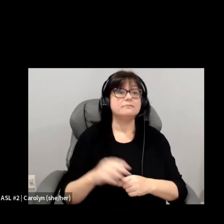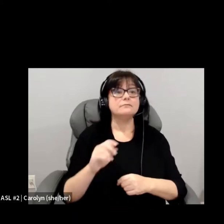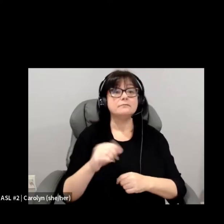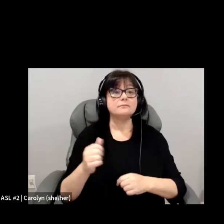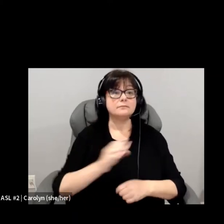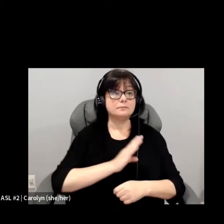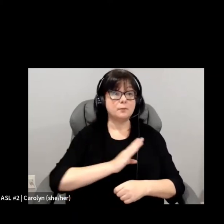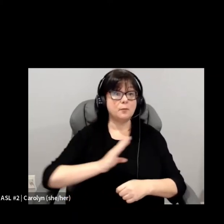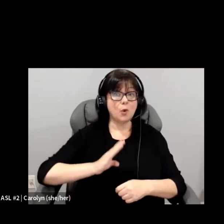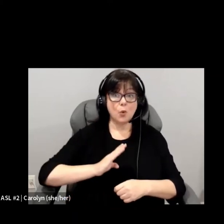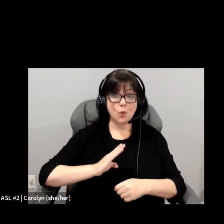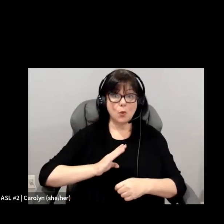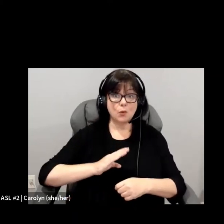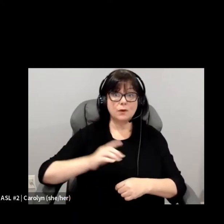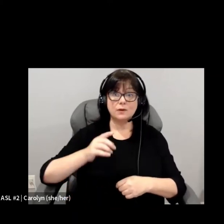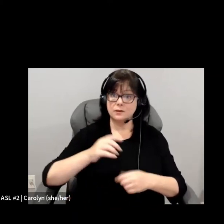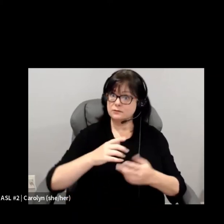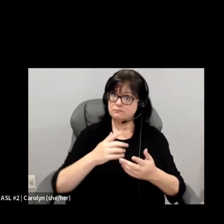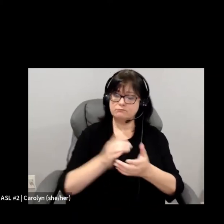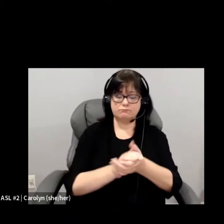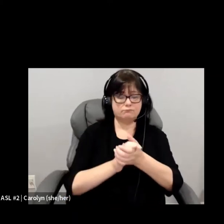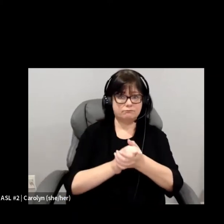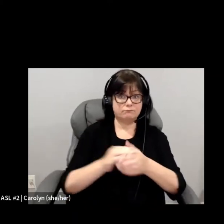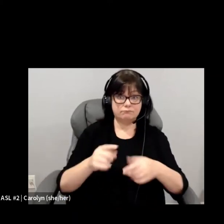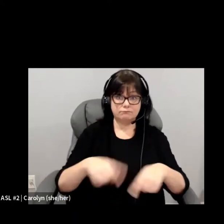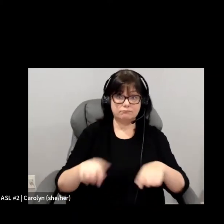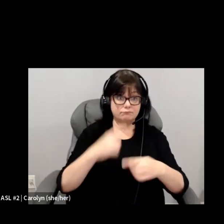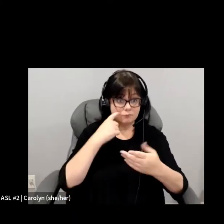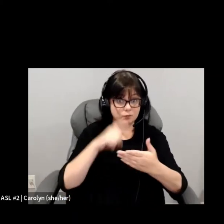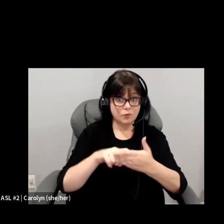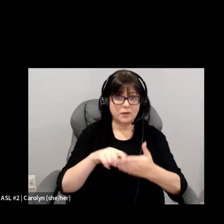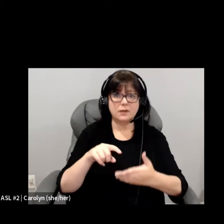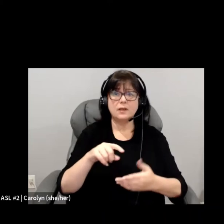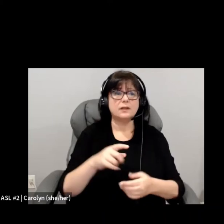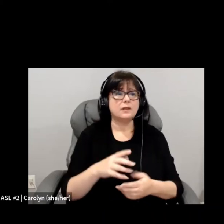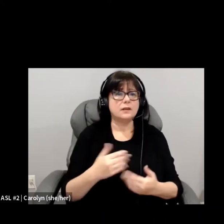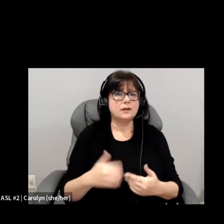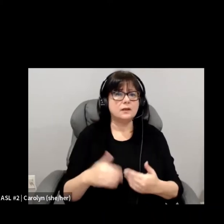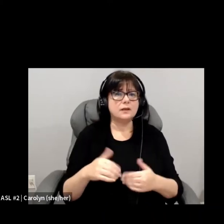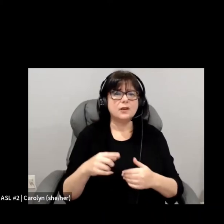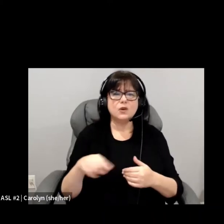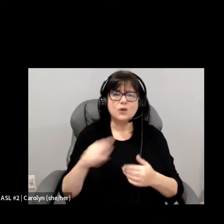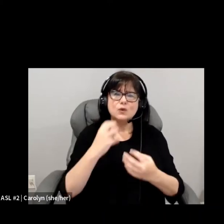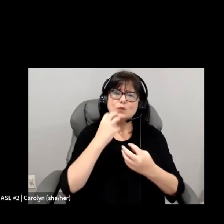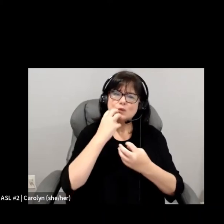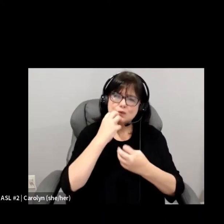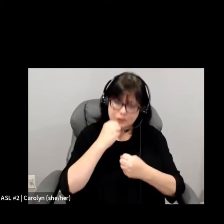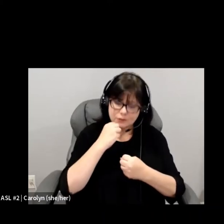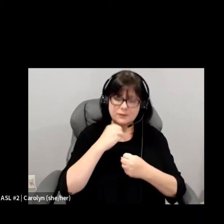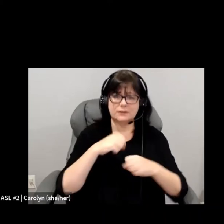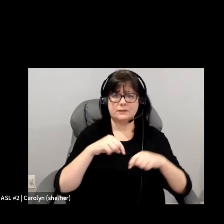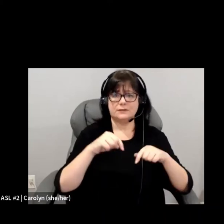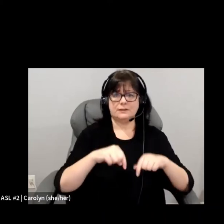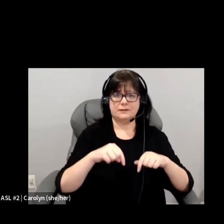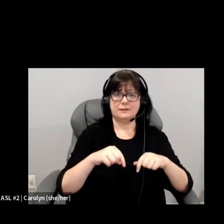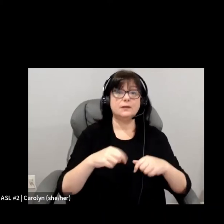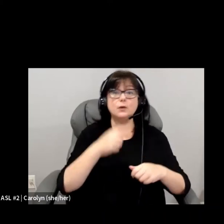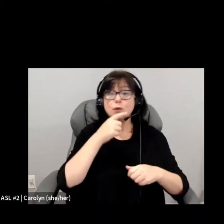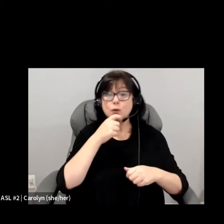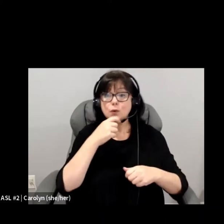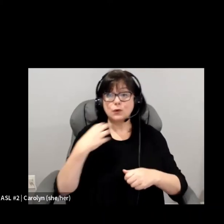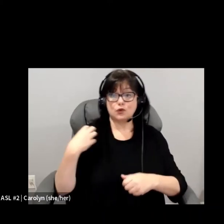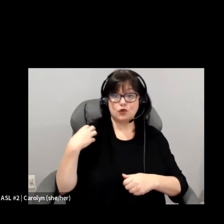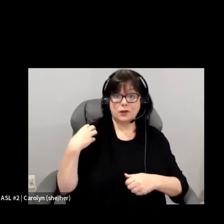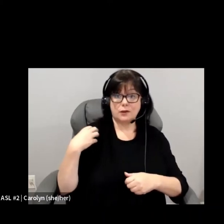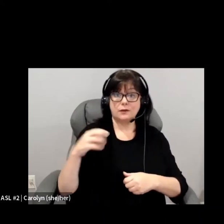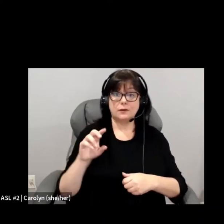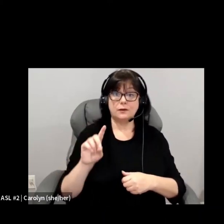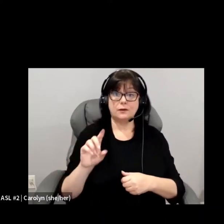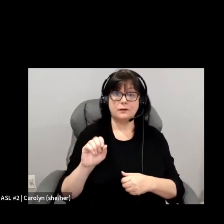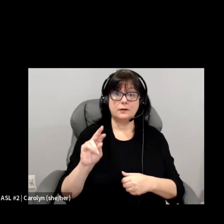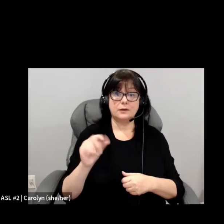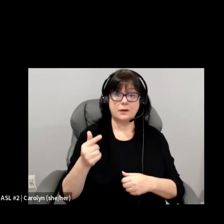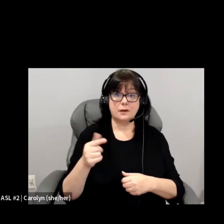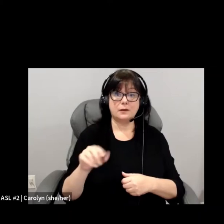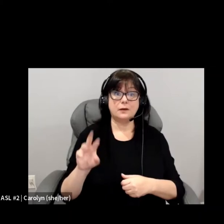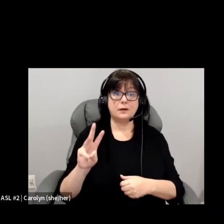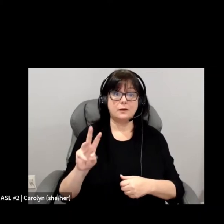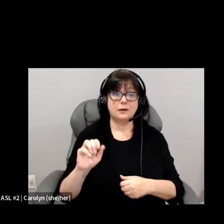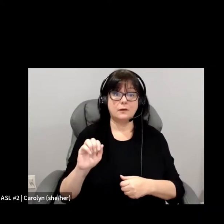DOUG WAXMAN, LED US WITH PROFESSIONALISM, DEDICATION AND COMMITMENT.